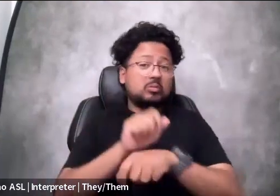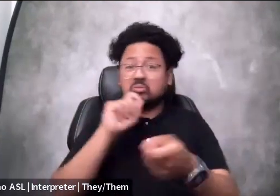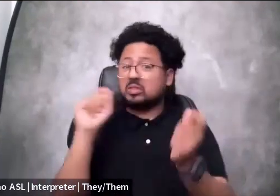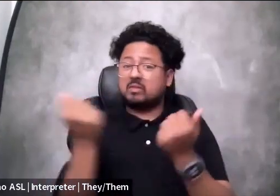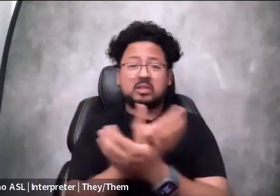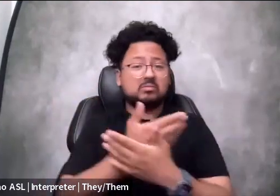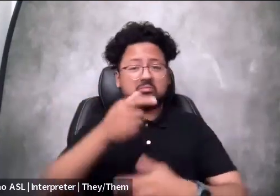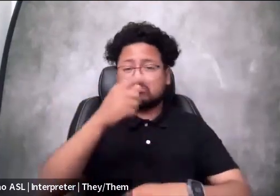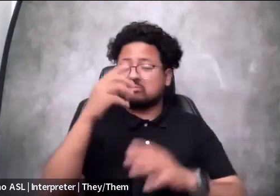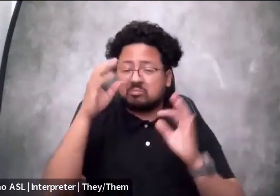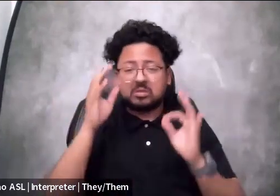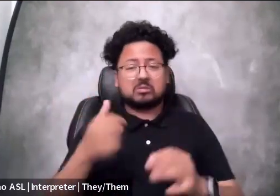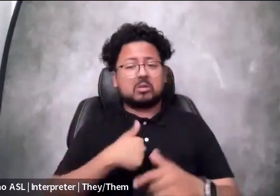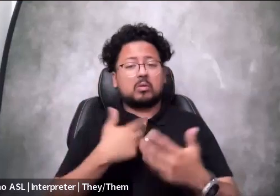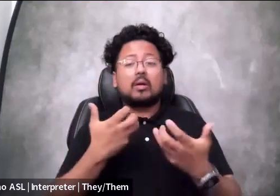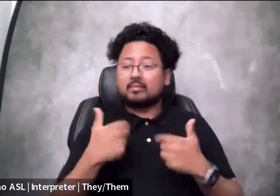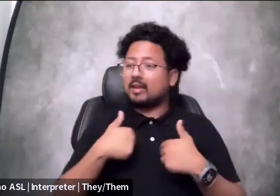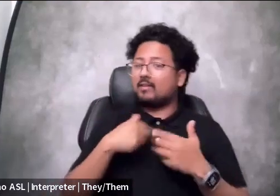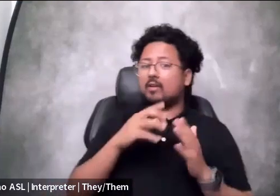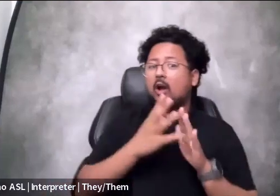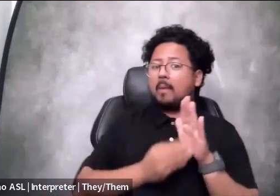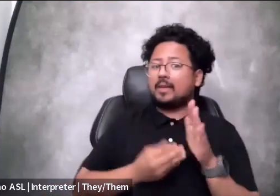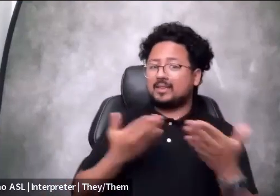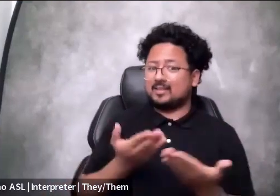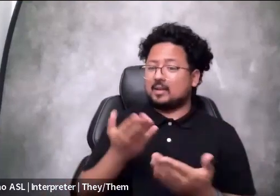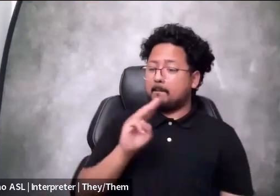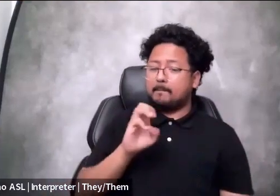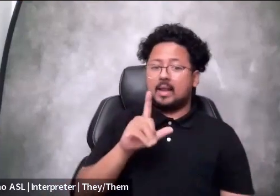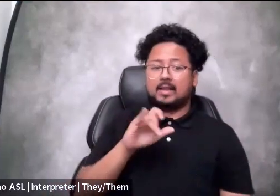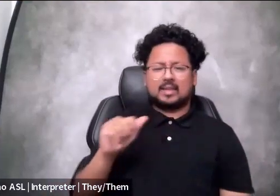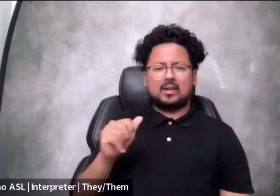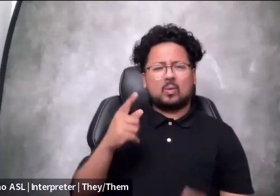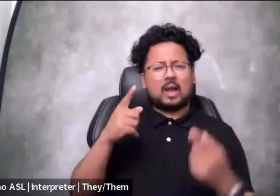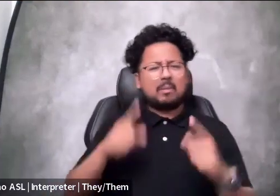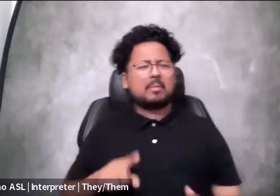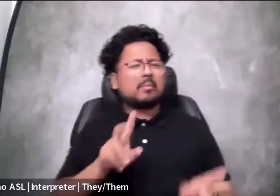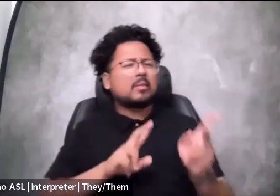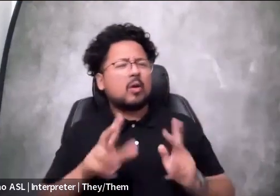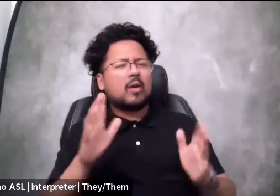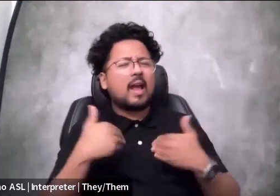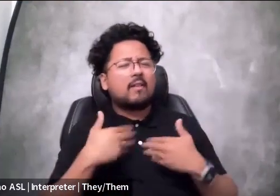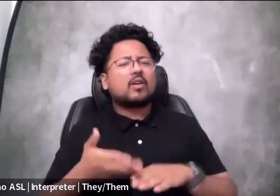And so I have a copy now that just is called Melissa, what happened for people who already had a copy named George because I think